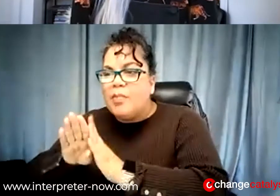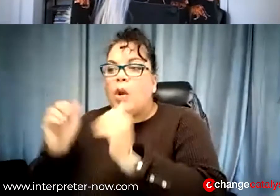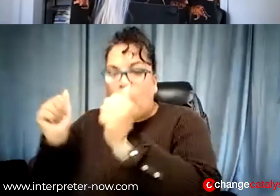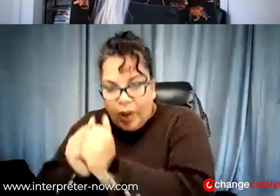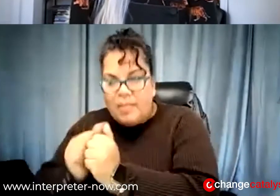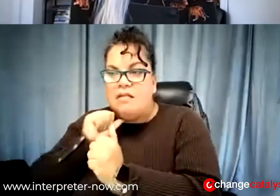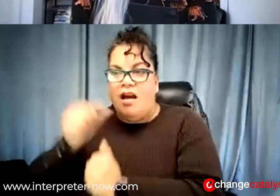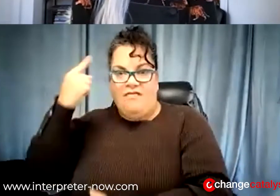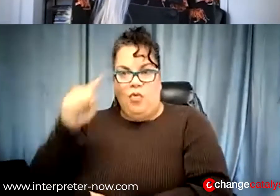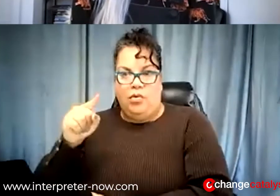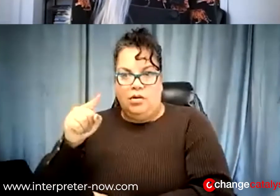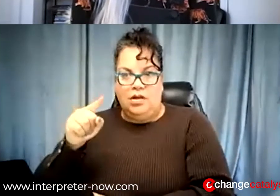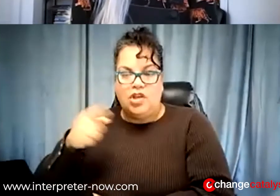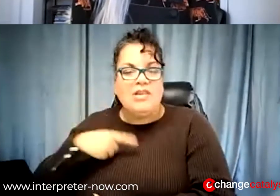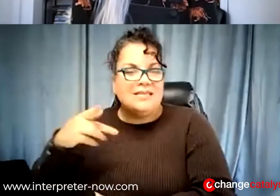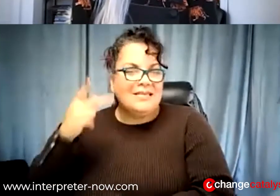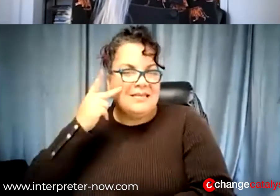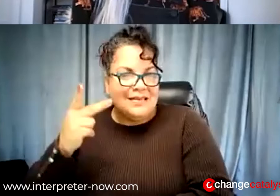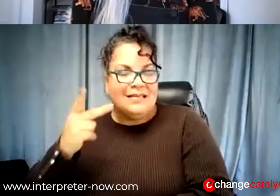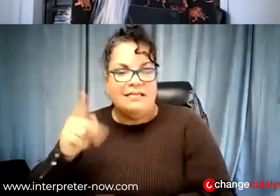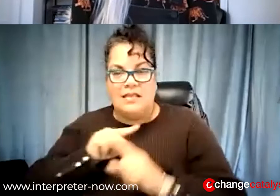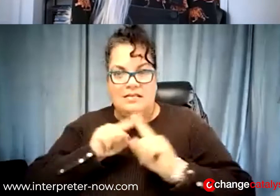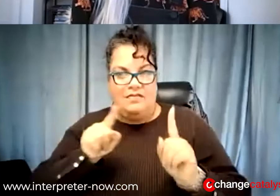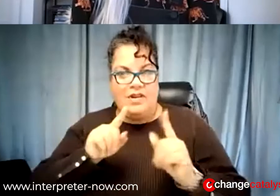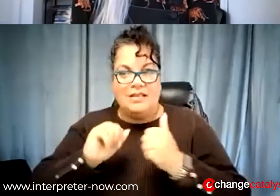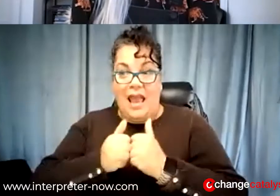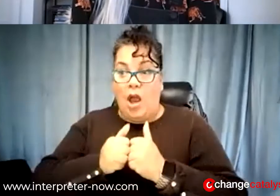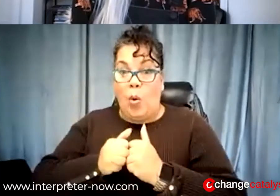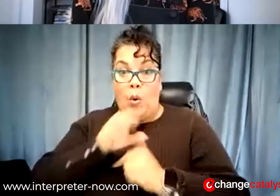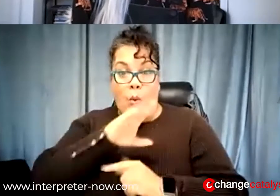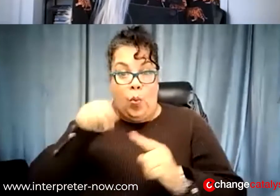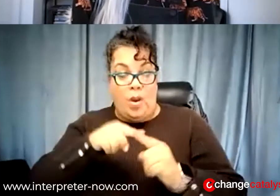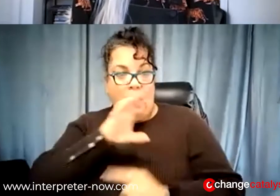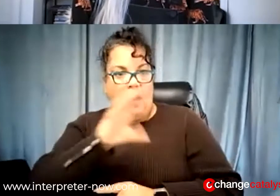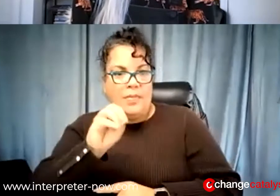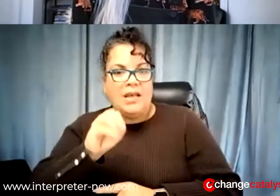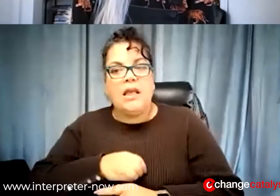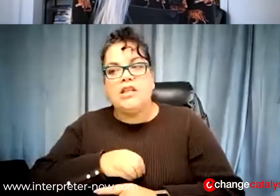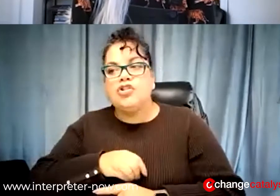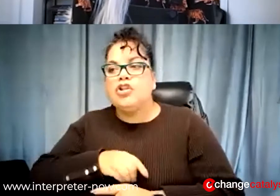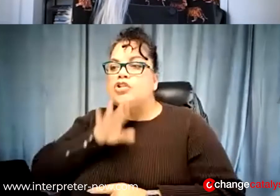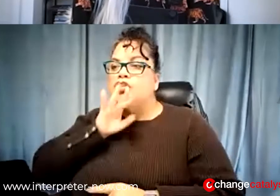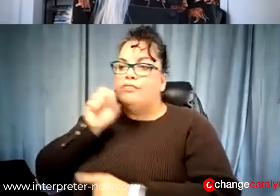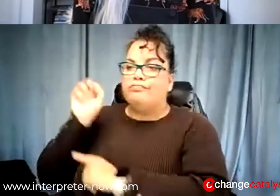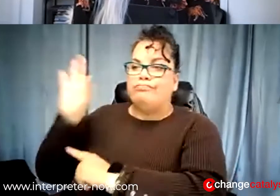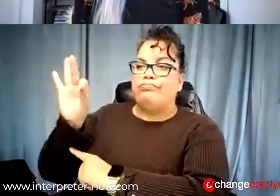You can feel the difference when a company is talking at you versus with you, and we must certainly always want to be talking with you. It helps us build better.